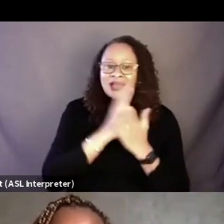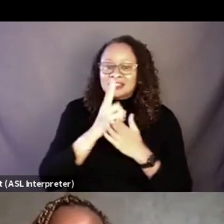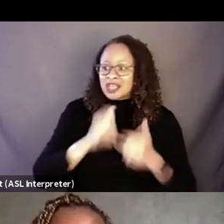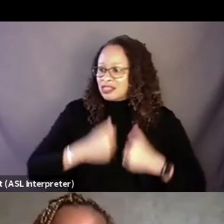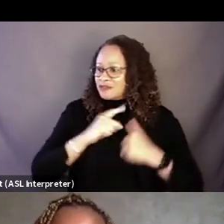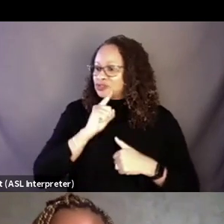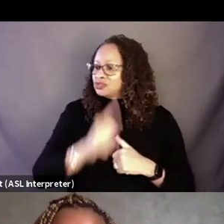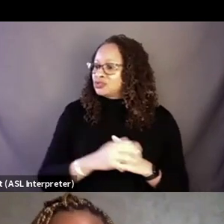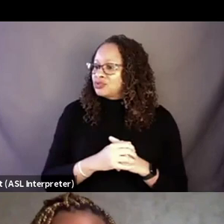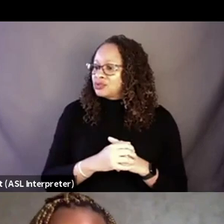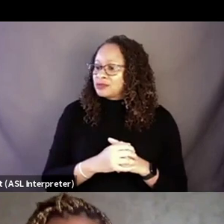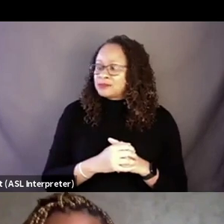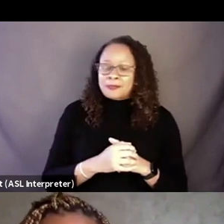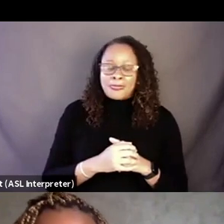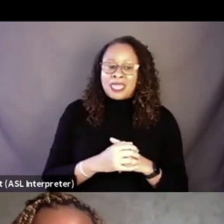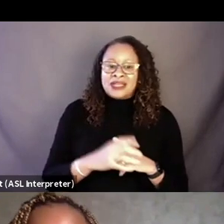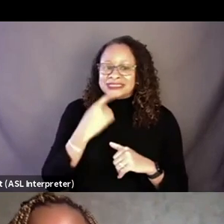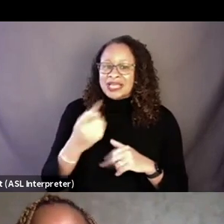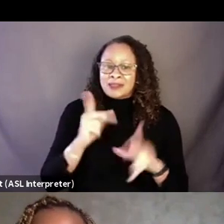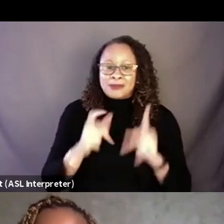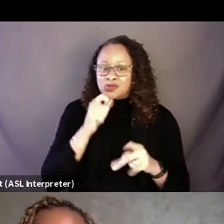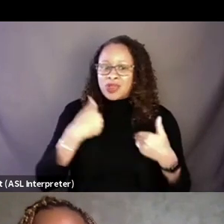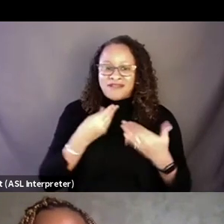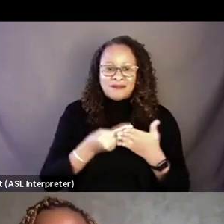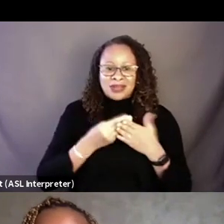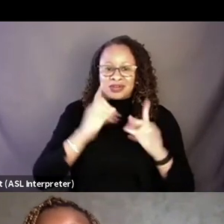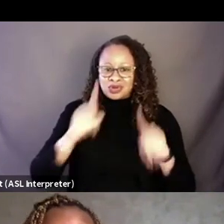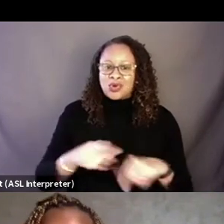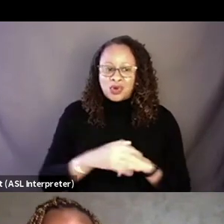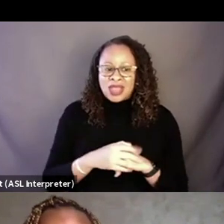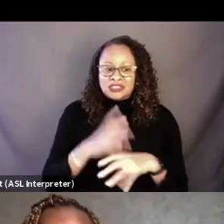"Just tell these people, you don't have money to go "and see if they can get, get you tickets." And we did that.